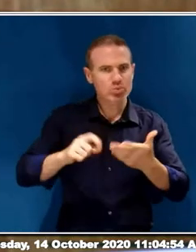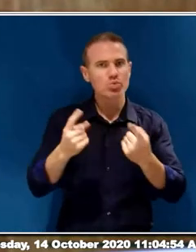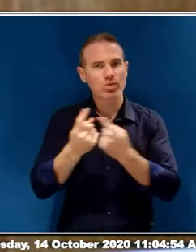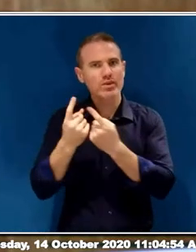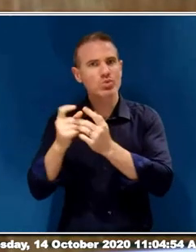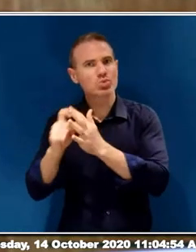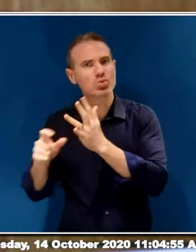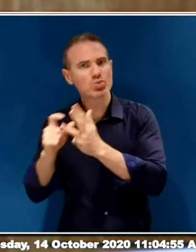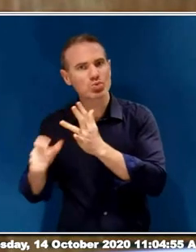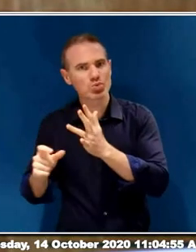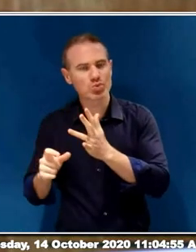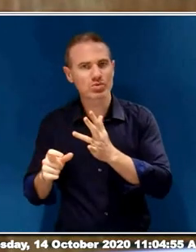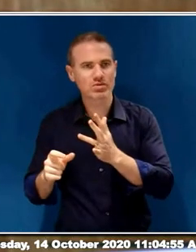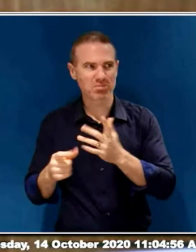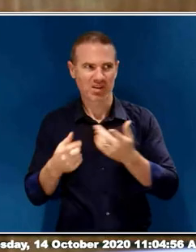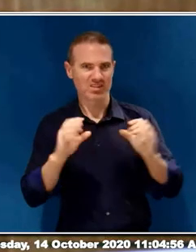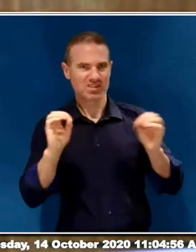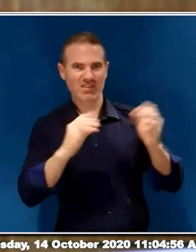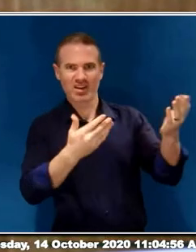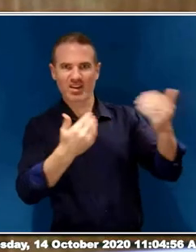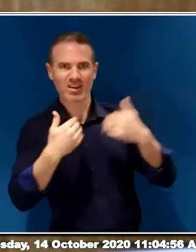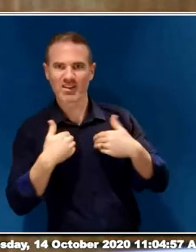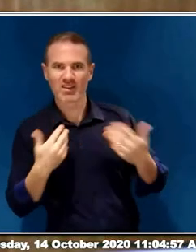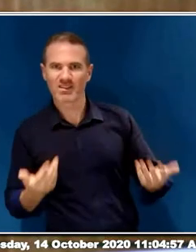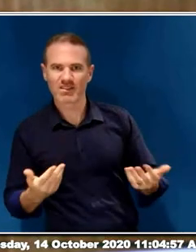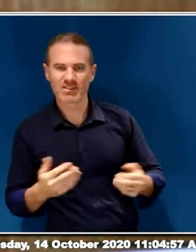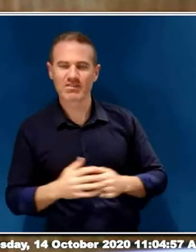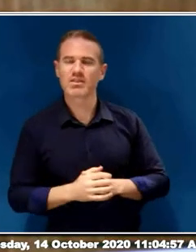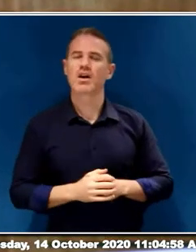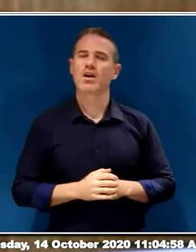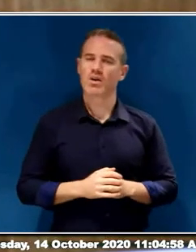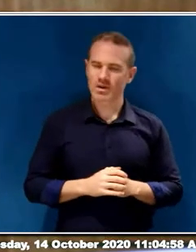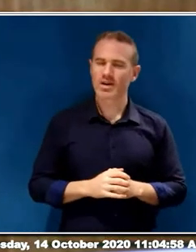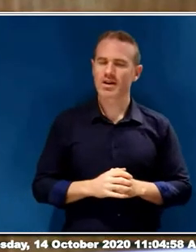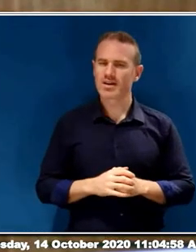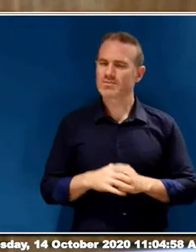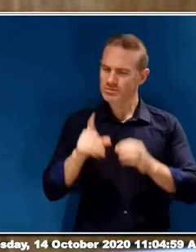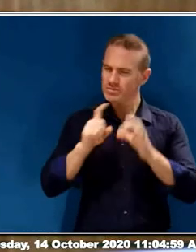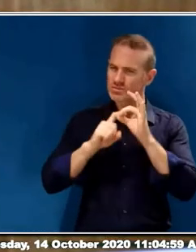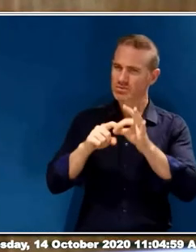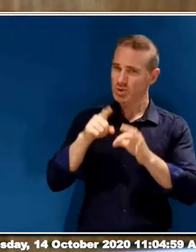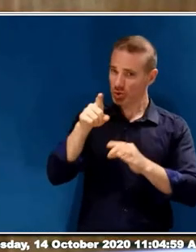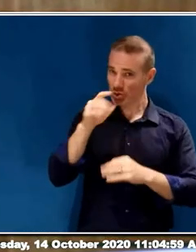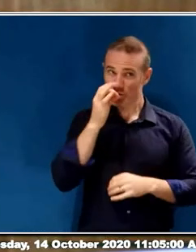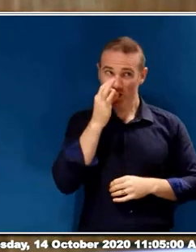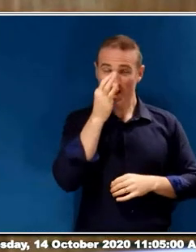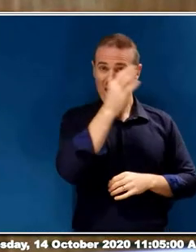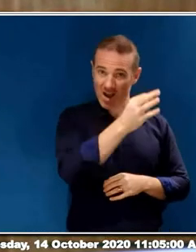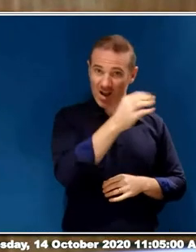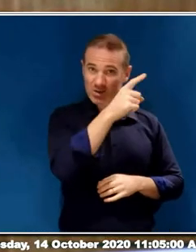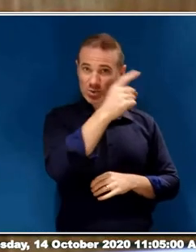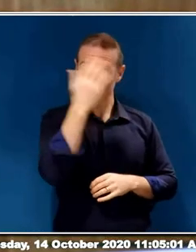Did you ever request that there be some documentation put in place around Kobe's hours at school? I did.